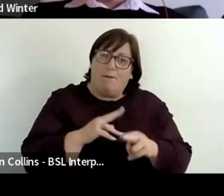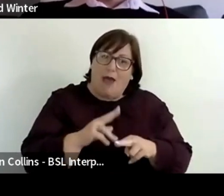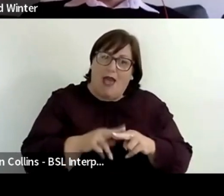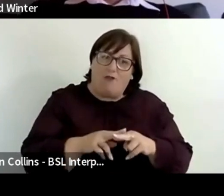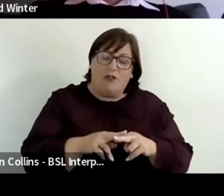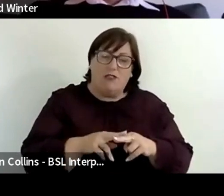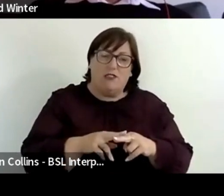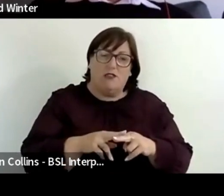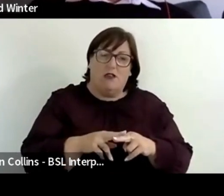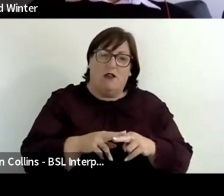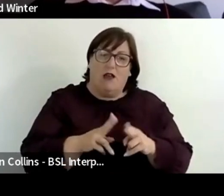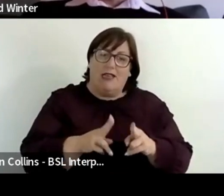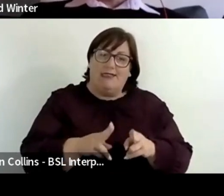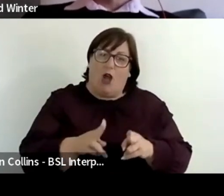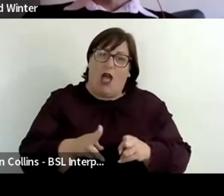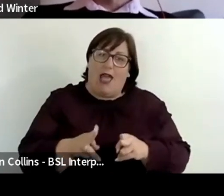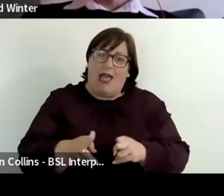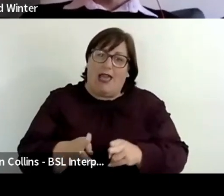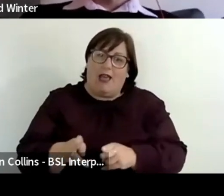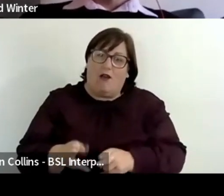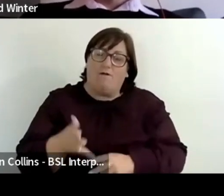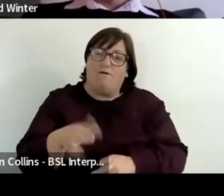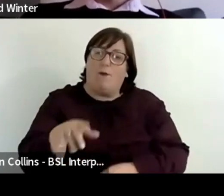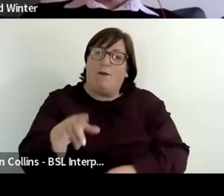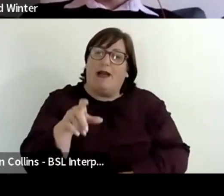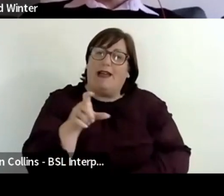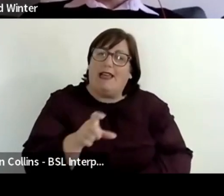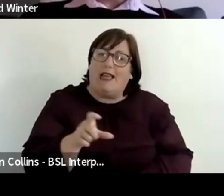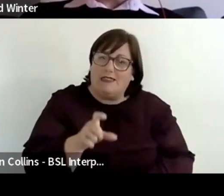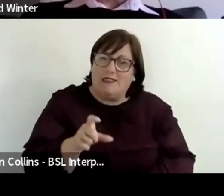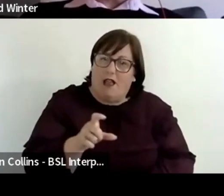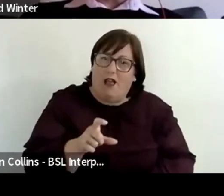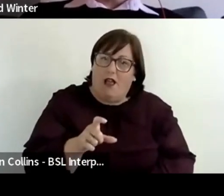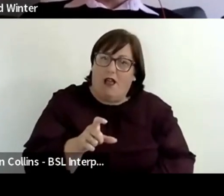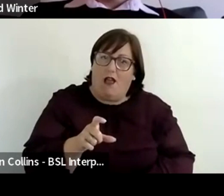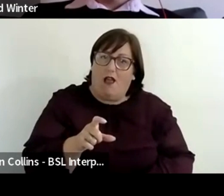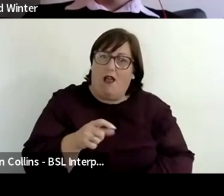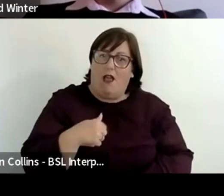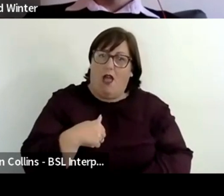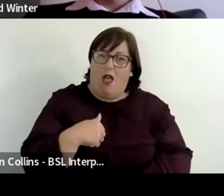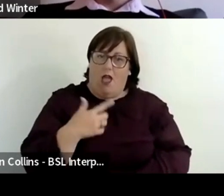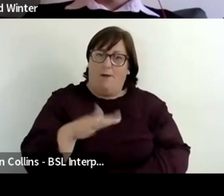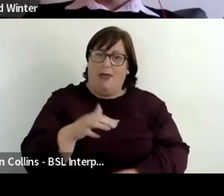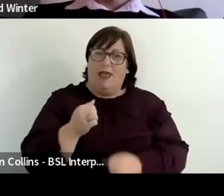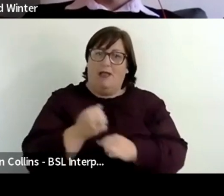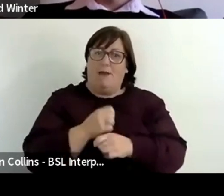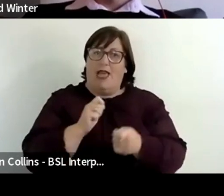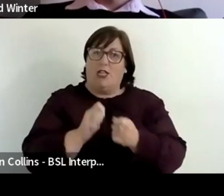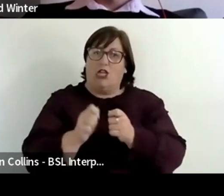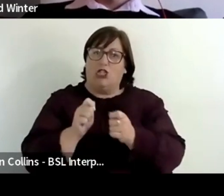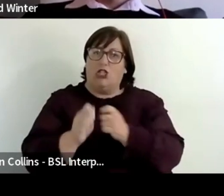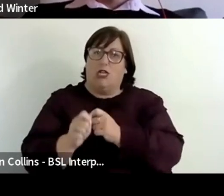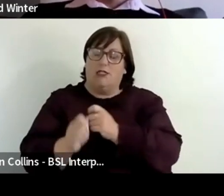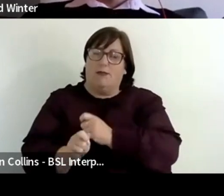Those are reasonable adjustments as a hiring manager I put in place so that particular team member could have that